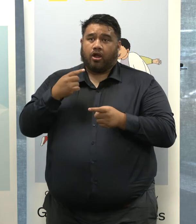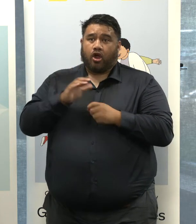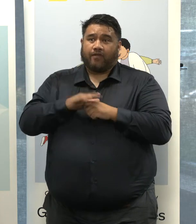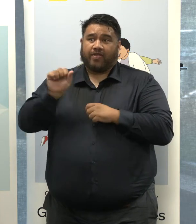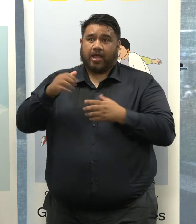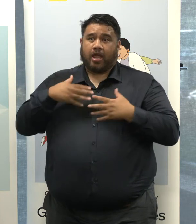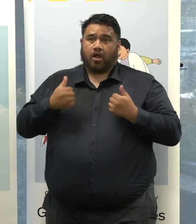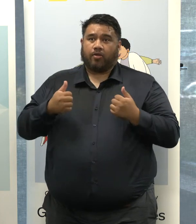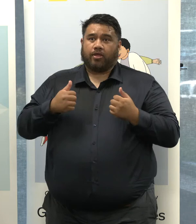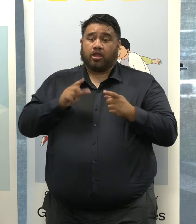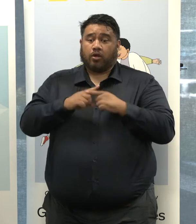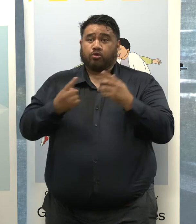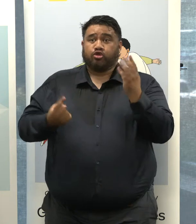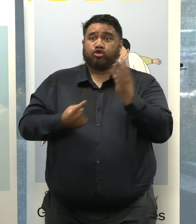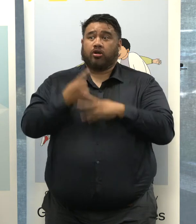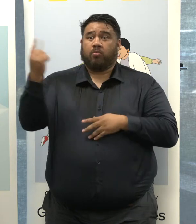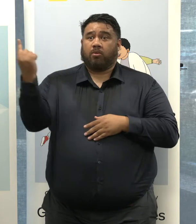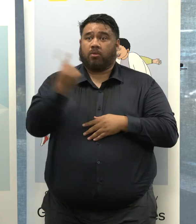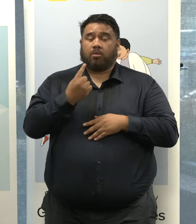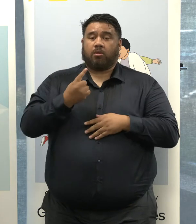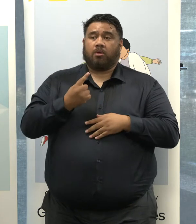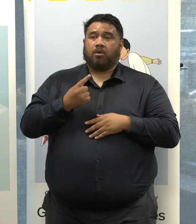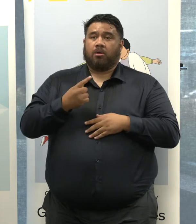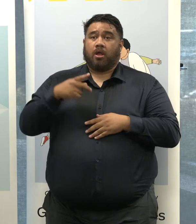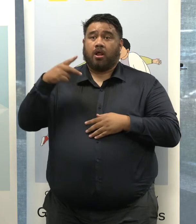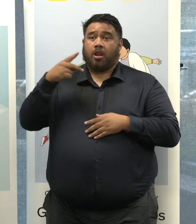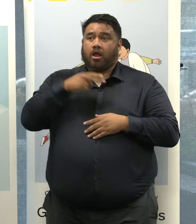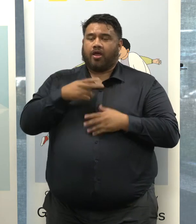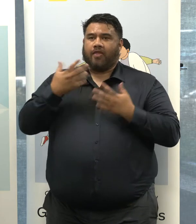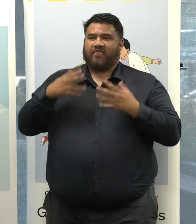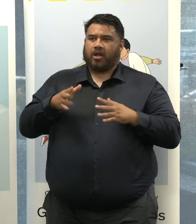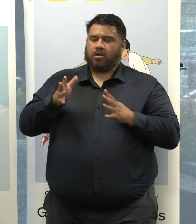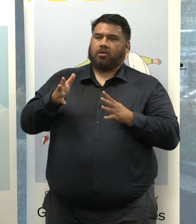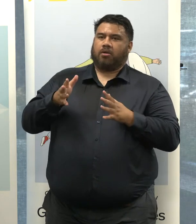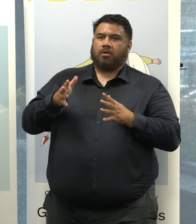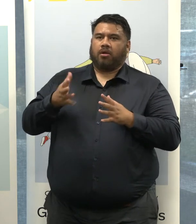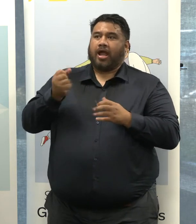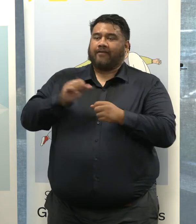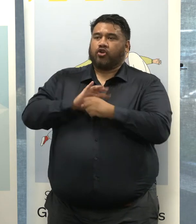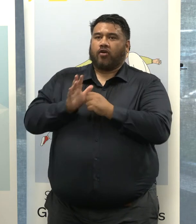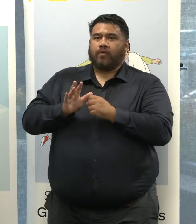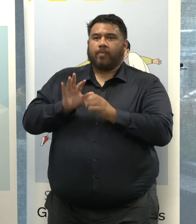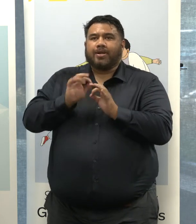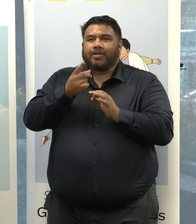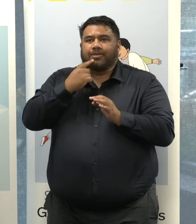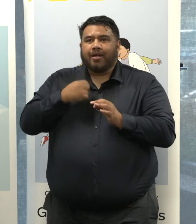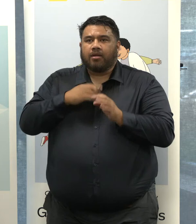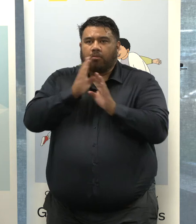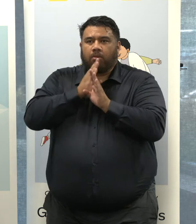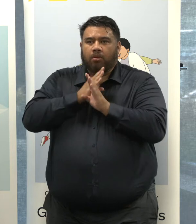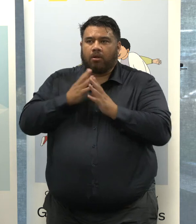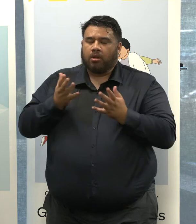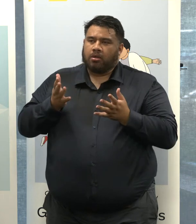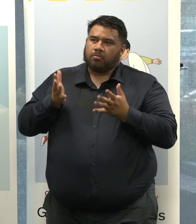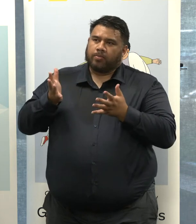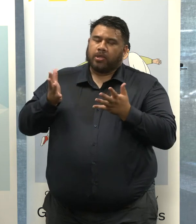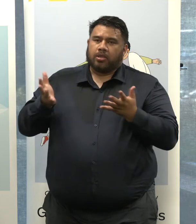ask them questions, people will infrequently but sometimes tell us lies about what is going on